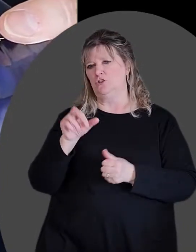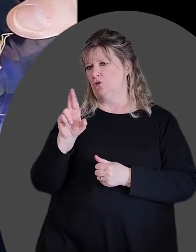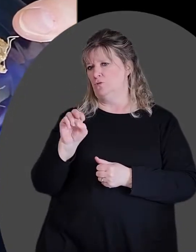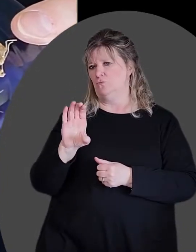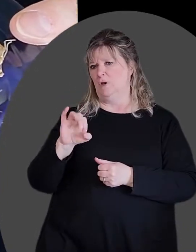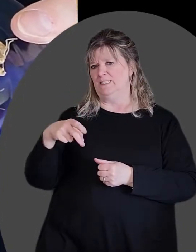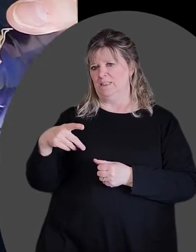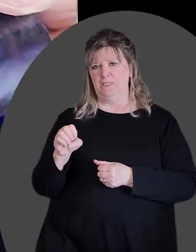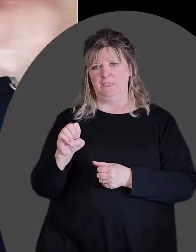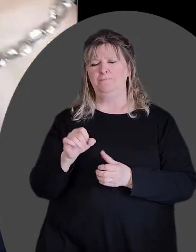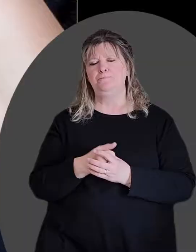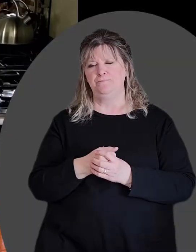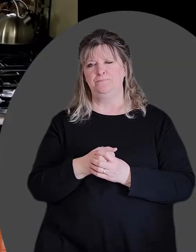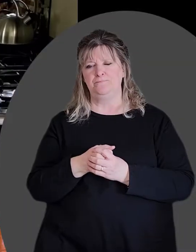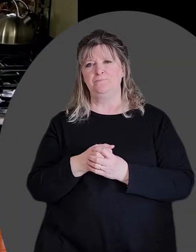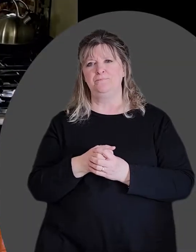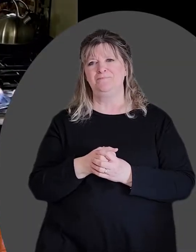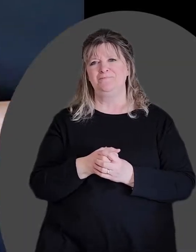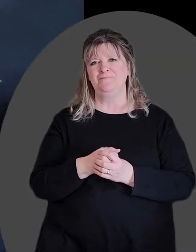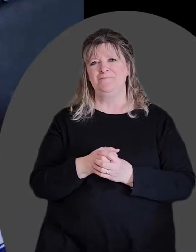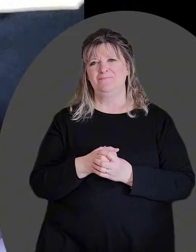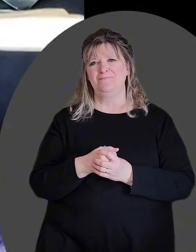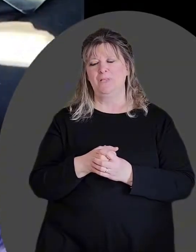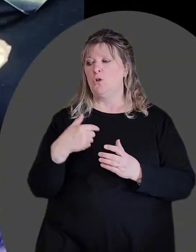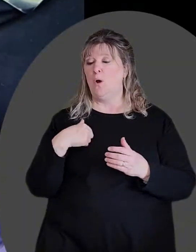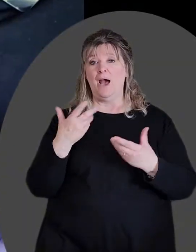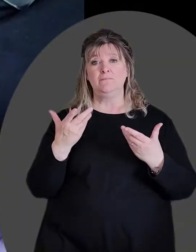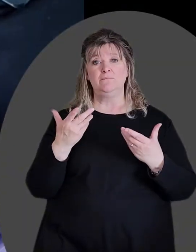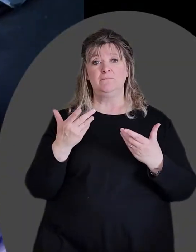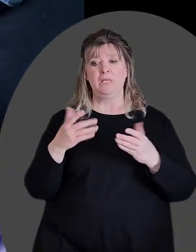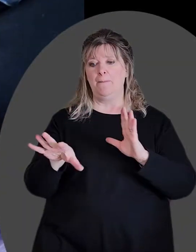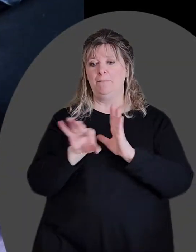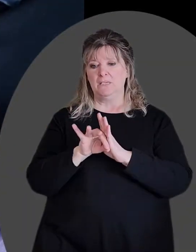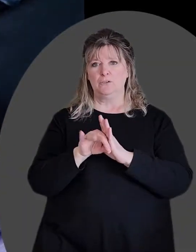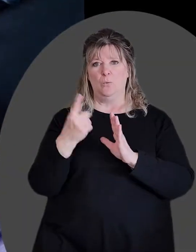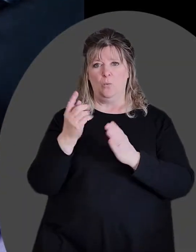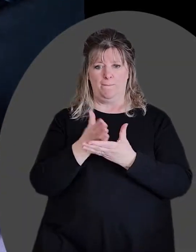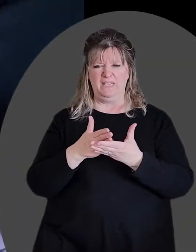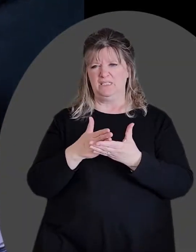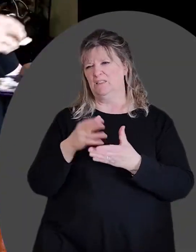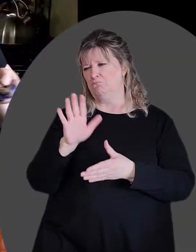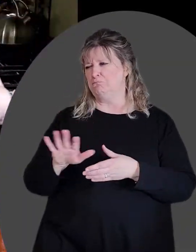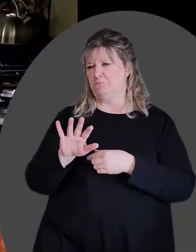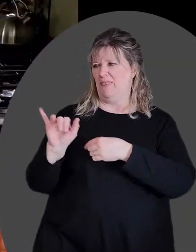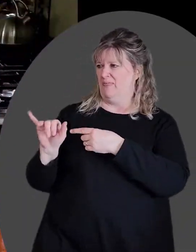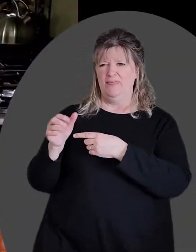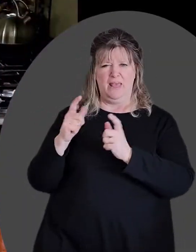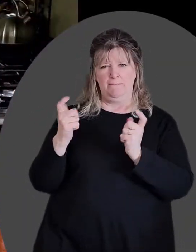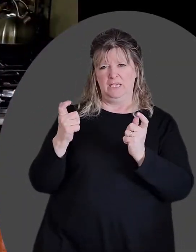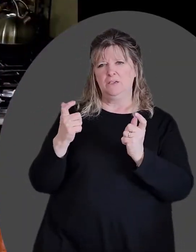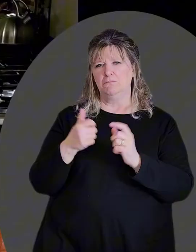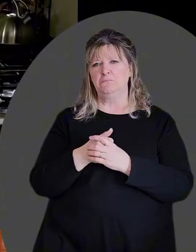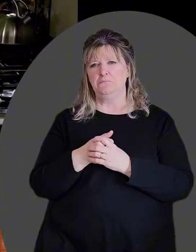into a fine chop and so I picked I picked a piece about this big to kind of